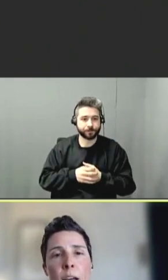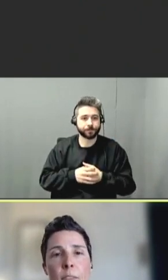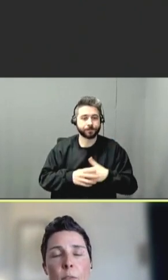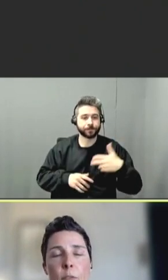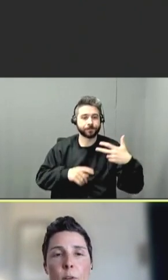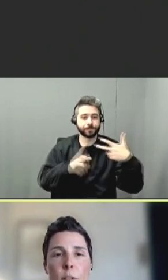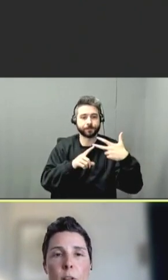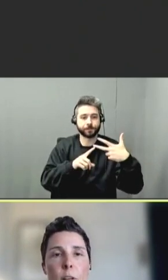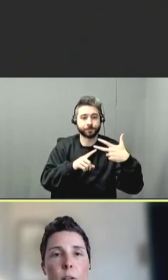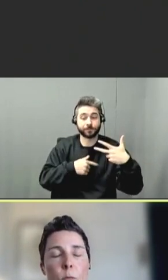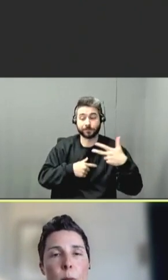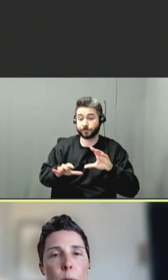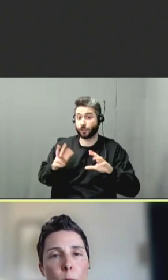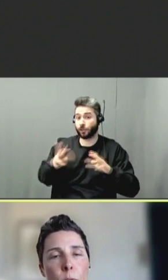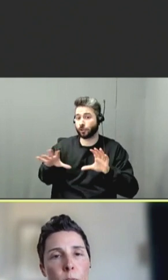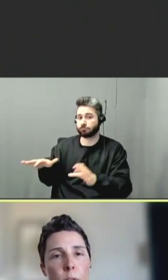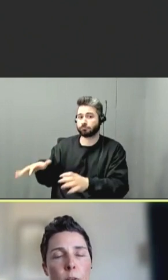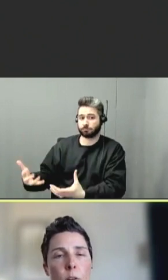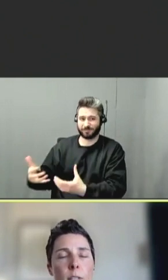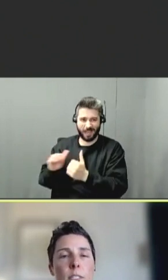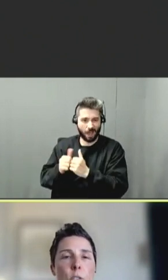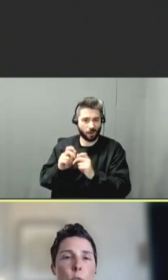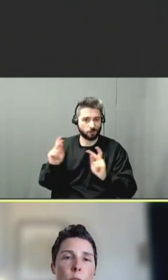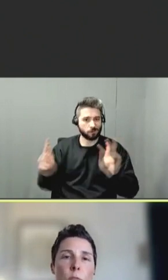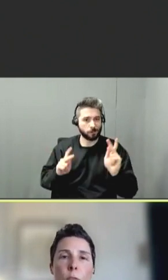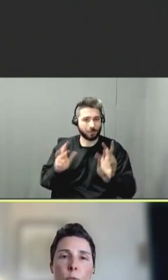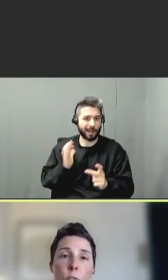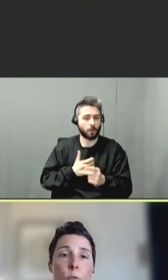And, then third, the way people run -- organizations were involved was